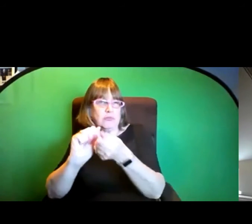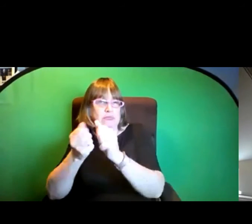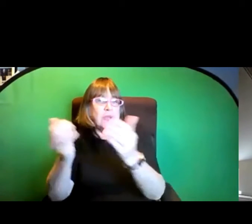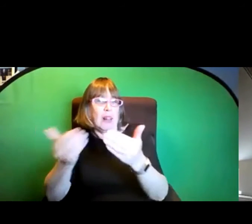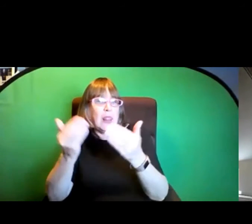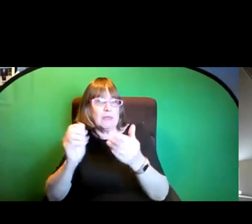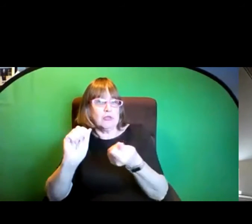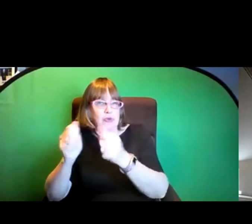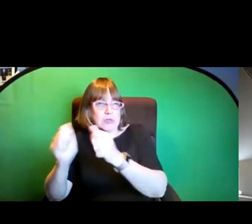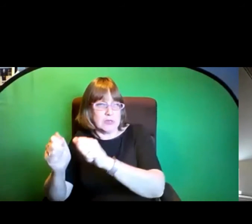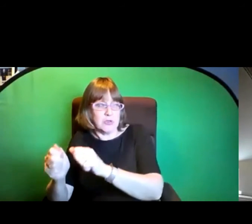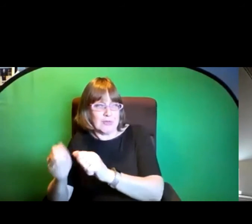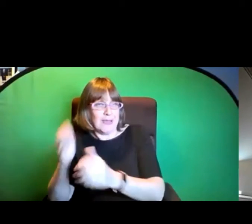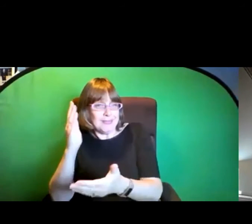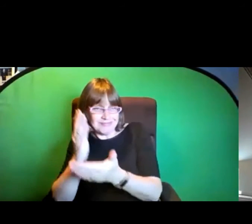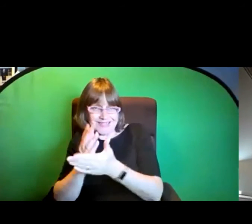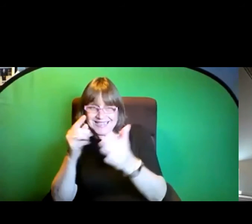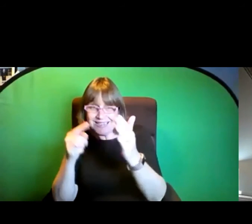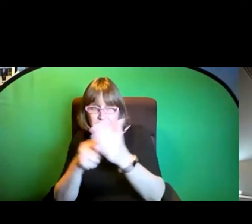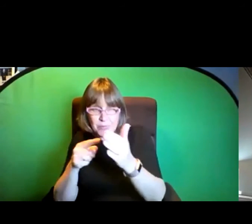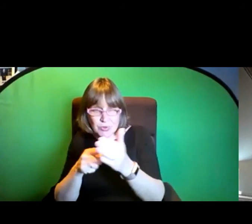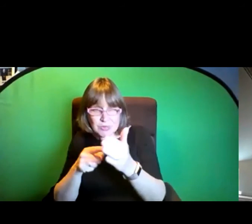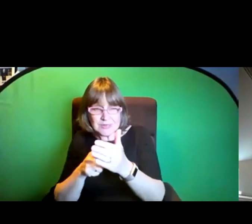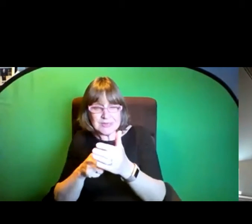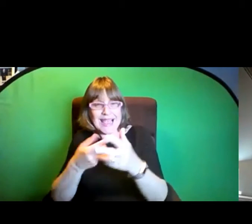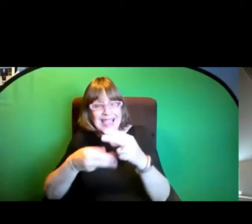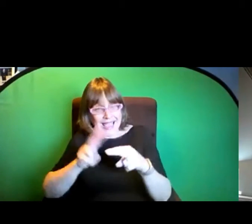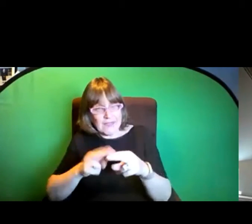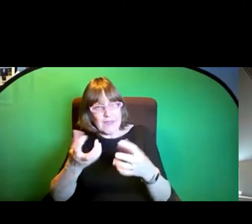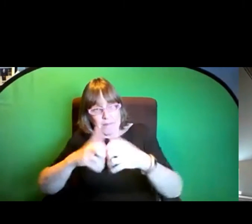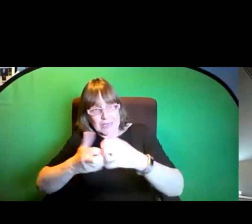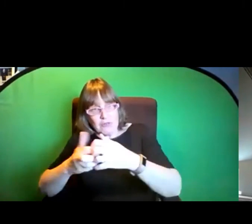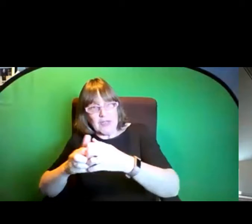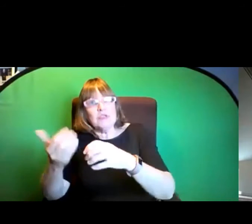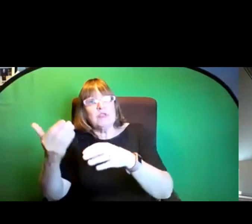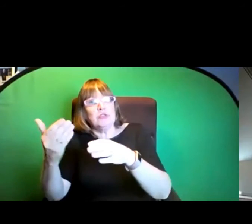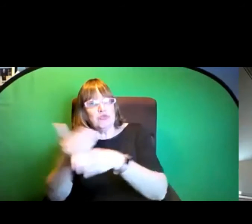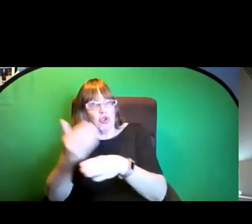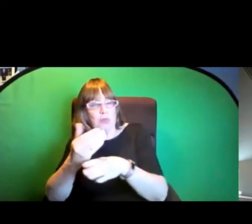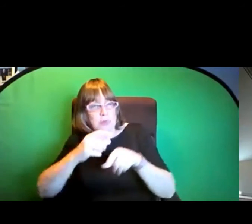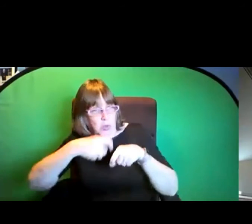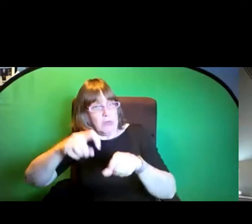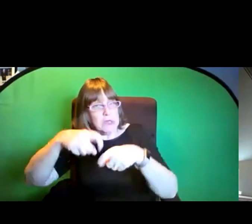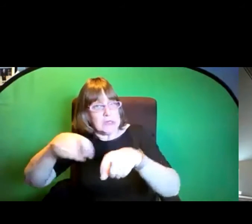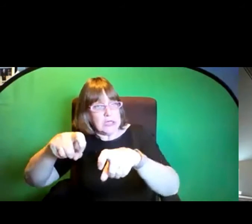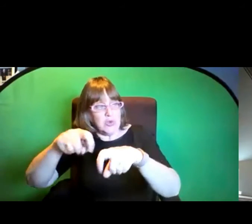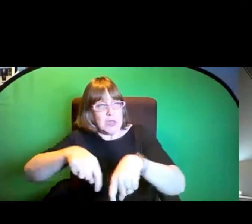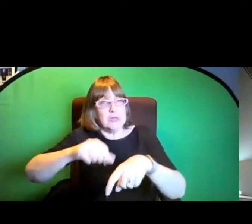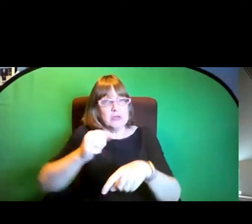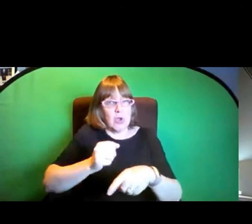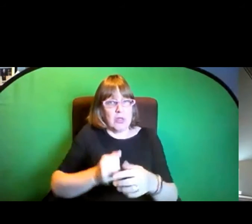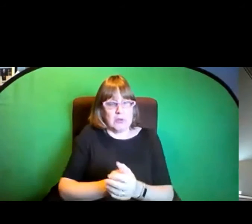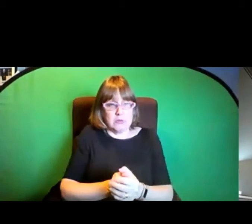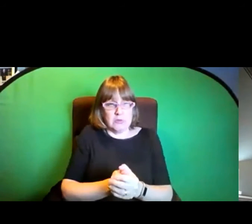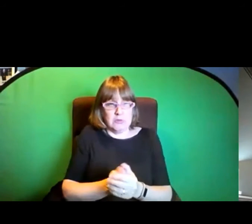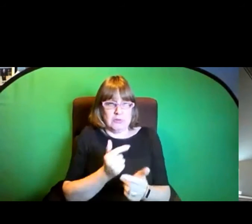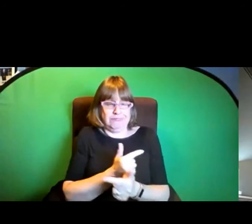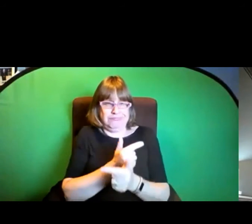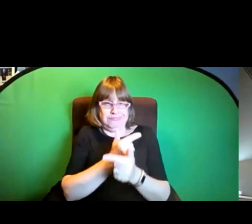and that's essential if manufacturing jobs are going to continue into the long run within Scotland there's a significant manufacturing base and some of those sites